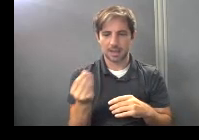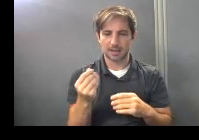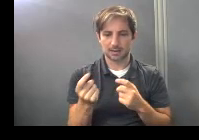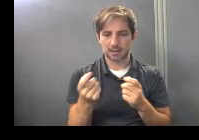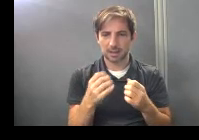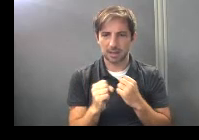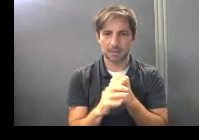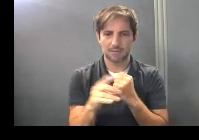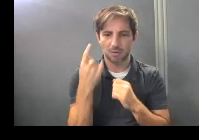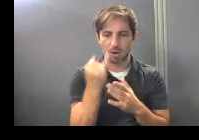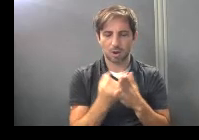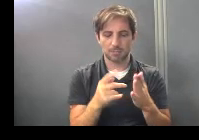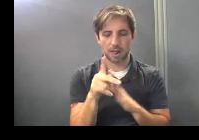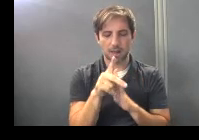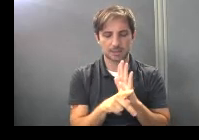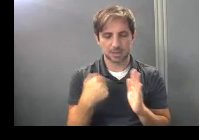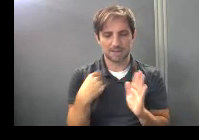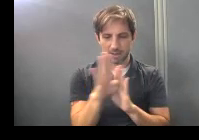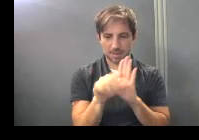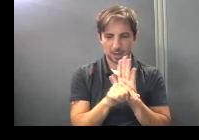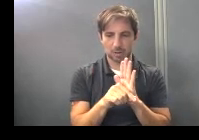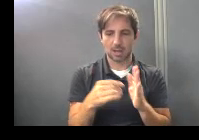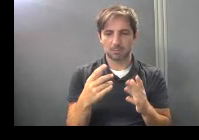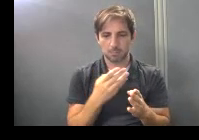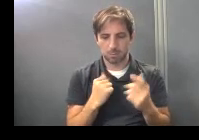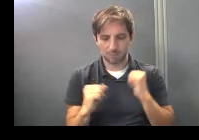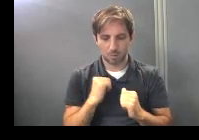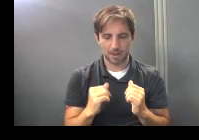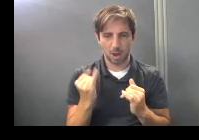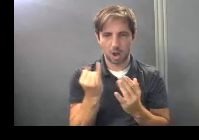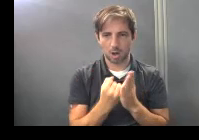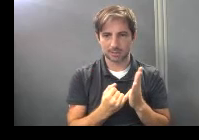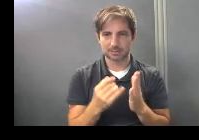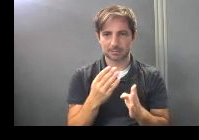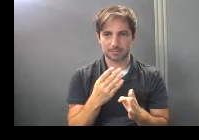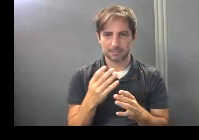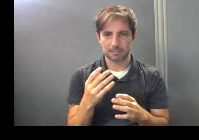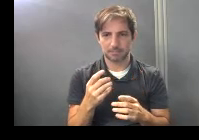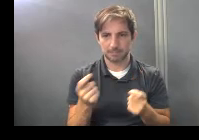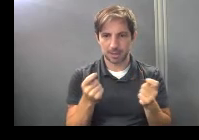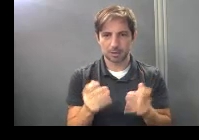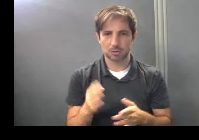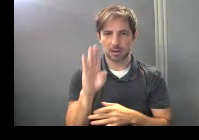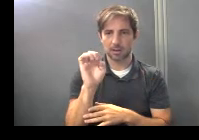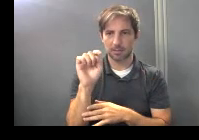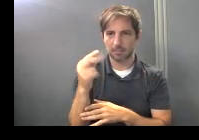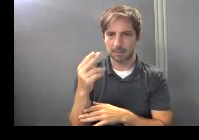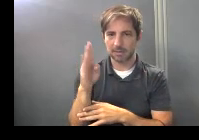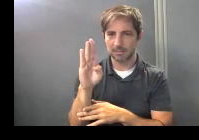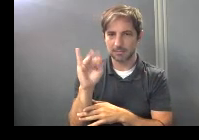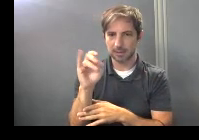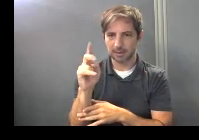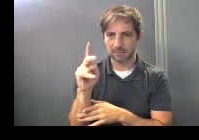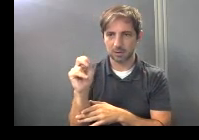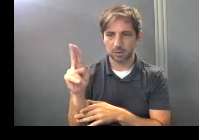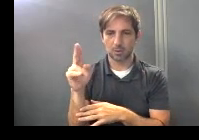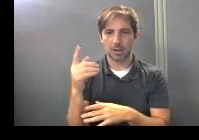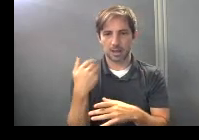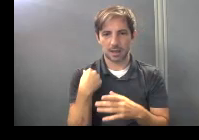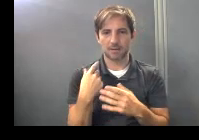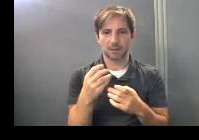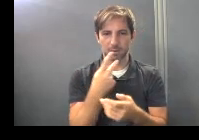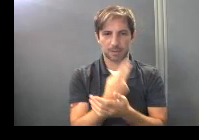WITH THE INTERNATIONAL ART POLICY. DR. BOYNE VENUE HAS